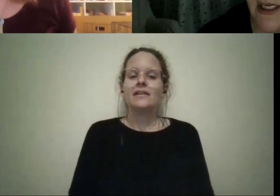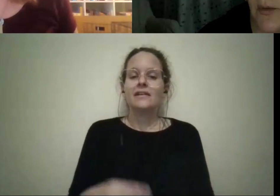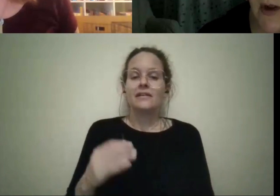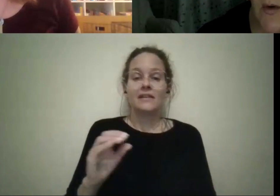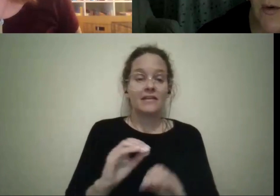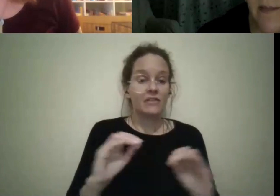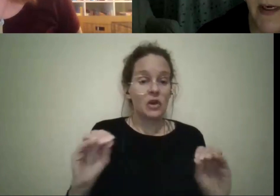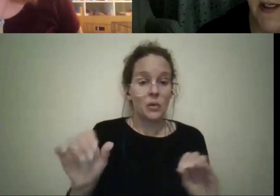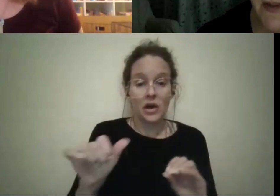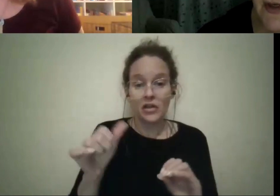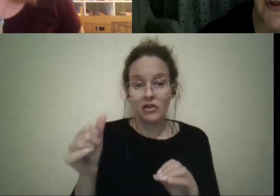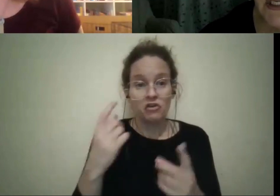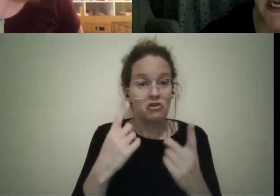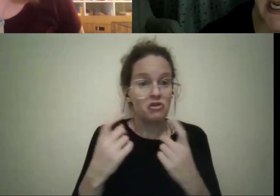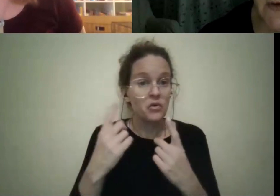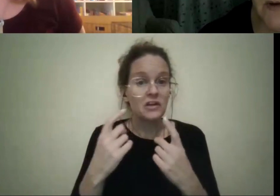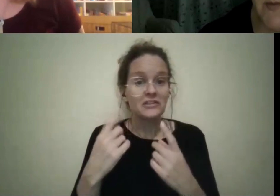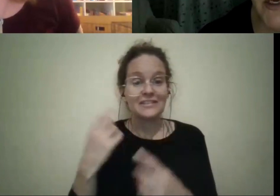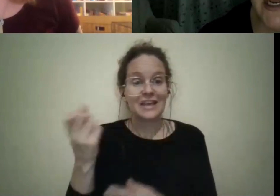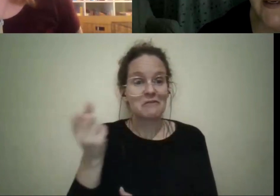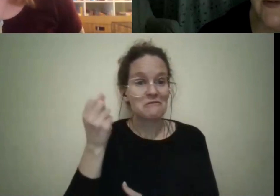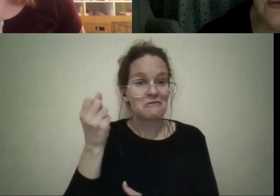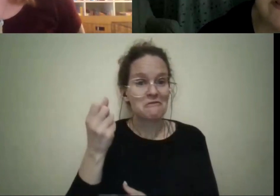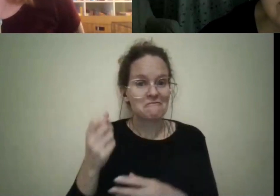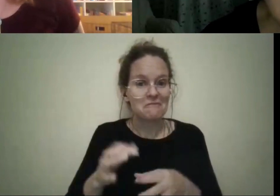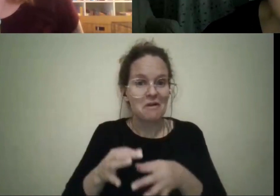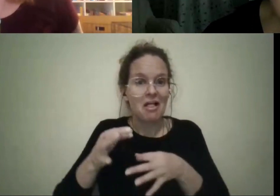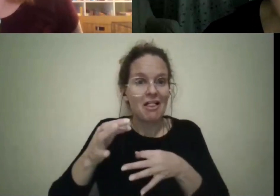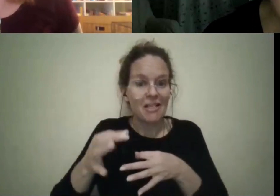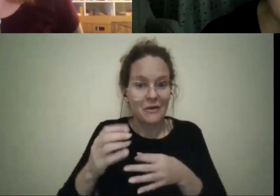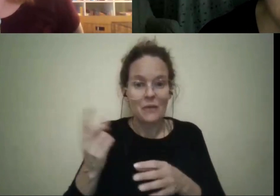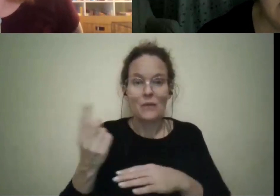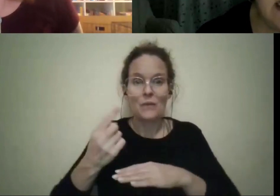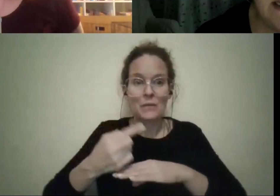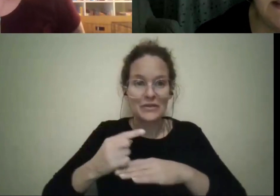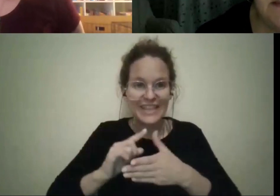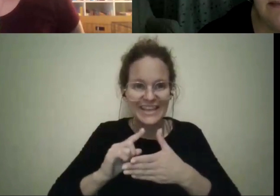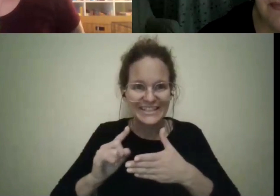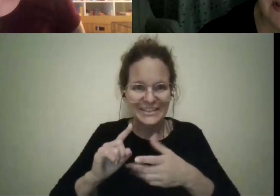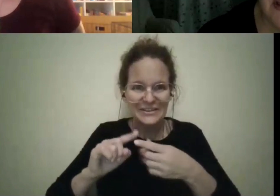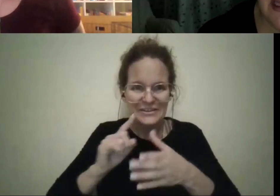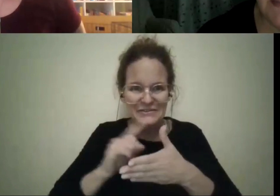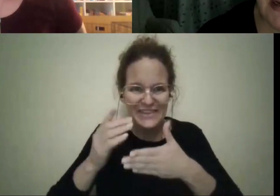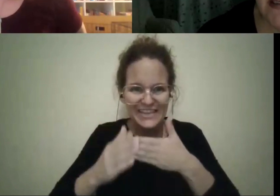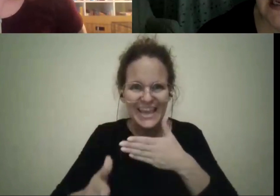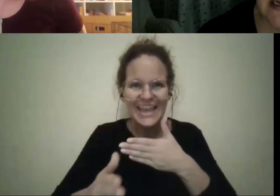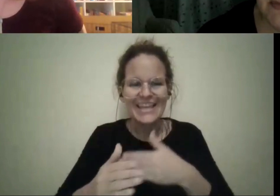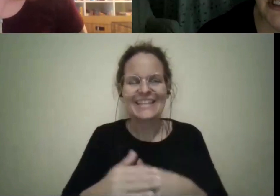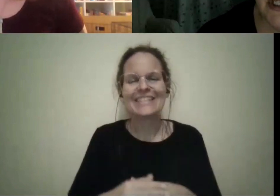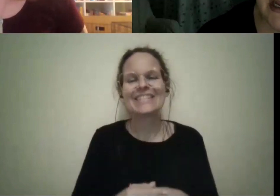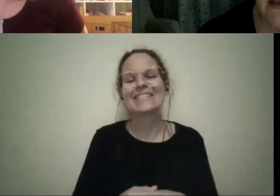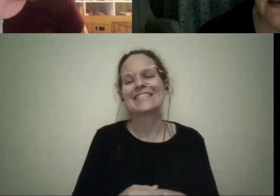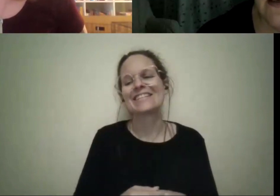I don't want to hold up on your Thursday night. One more day to the weekend! But I appreciate